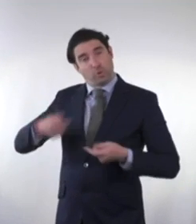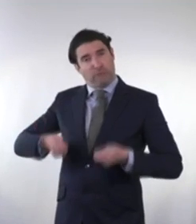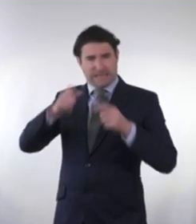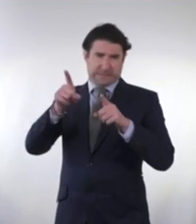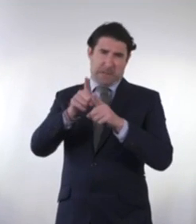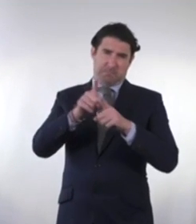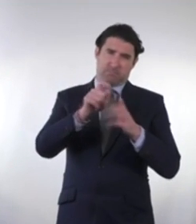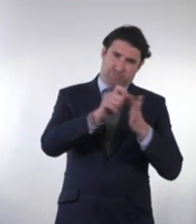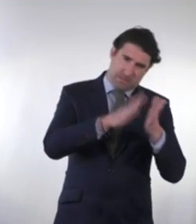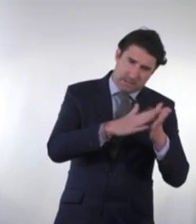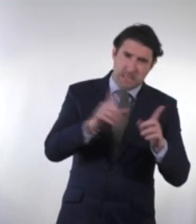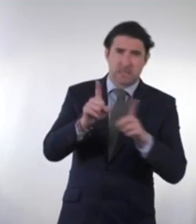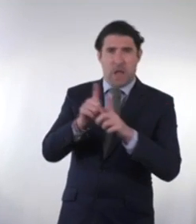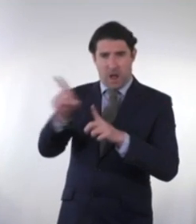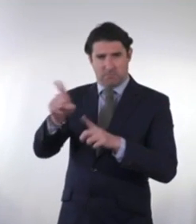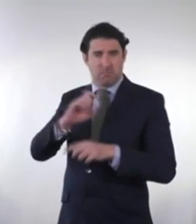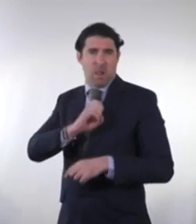The Prime Minister The hon. Gentleman raises a very important point.